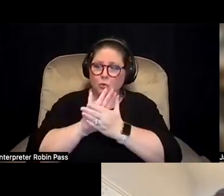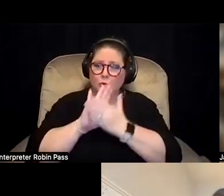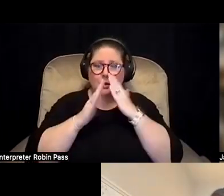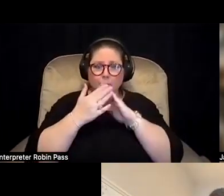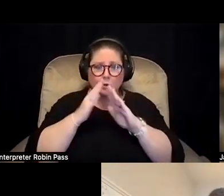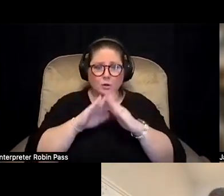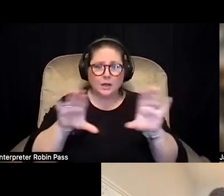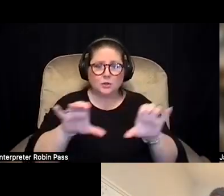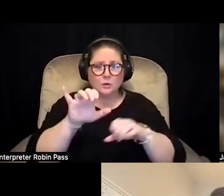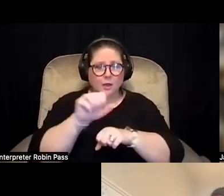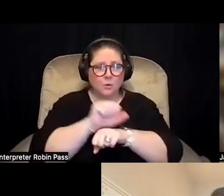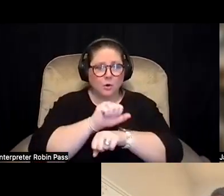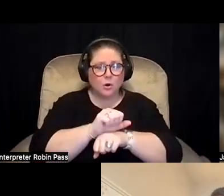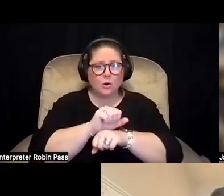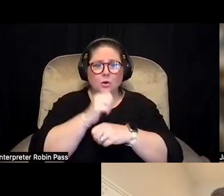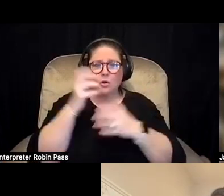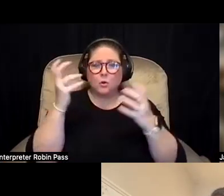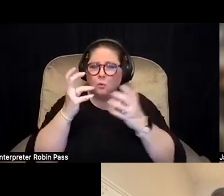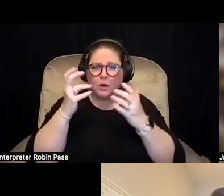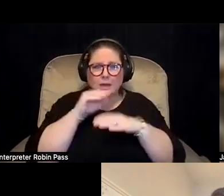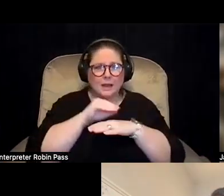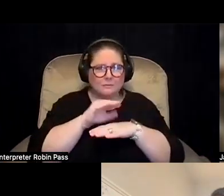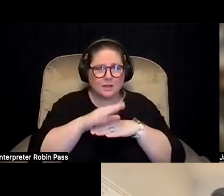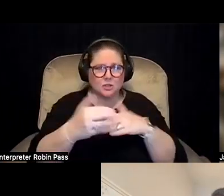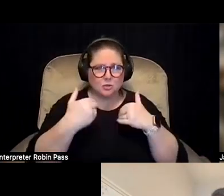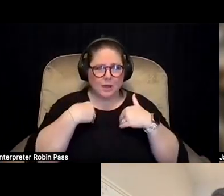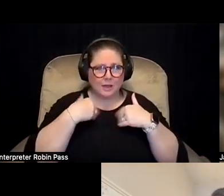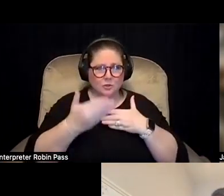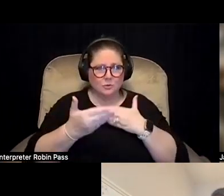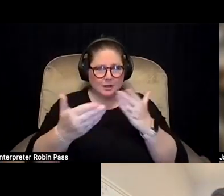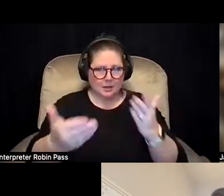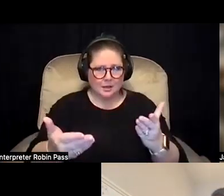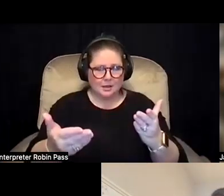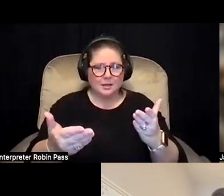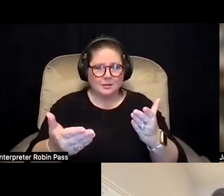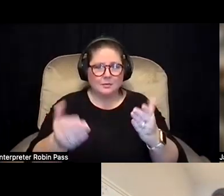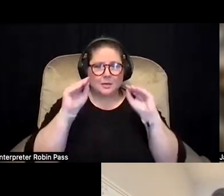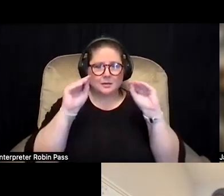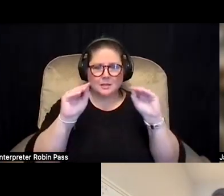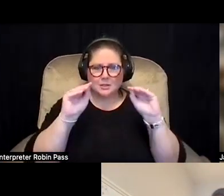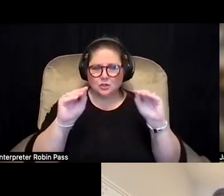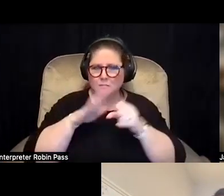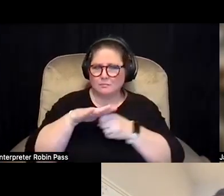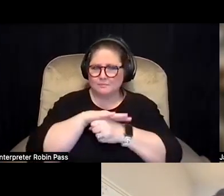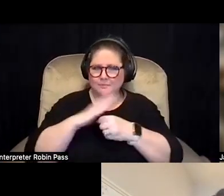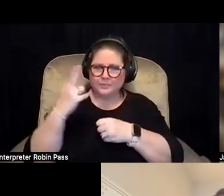um just what advice do you have to give about teaching local histories in tulsa or generally